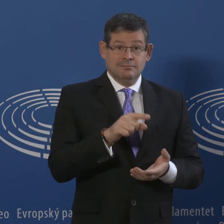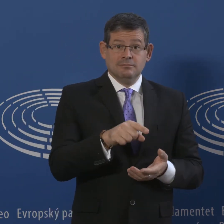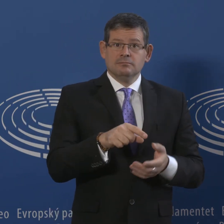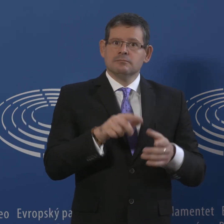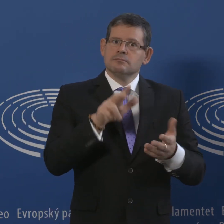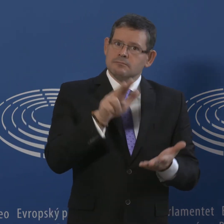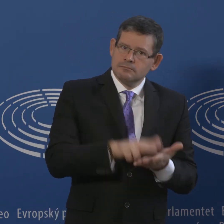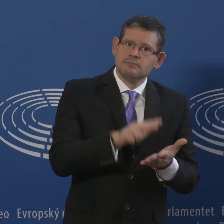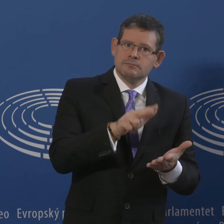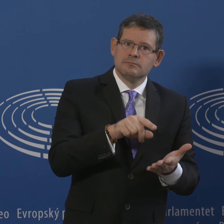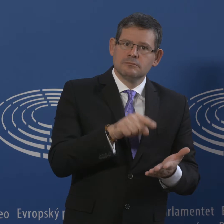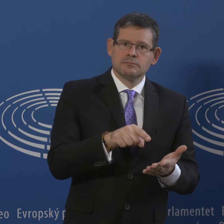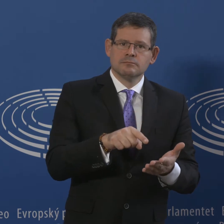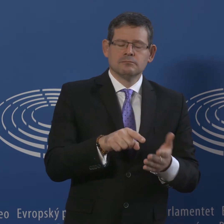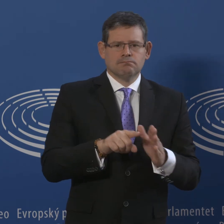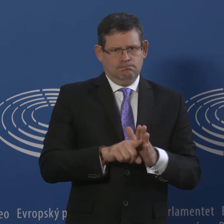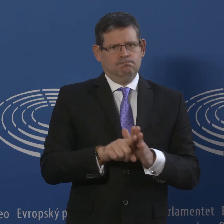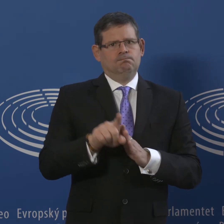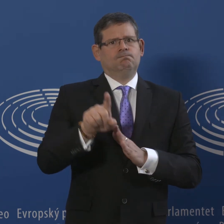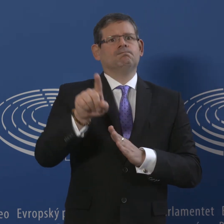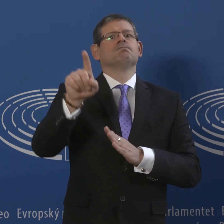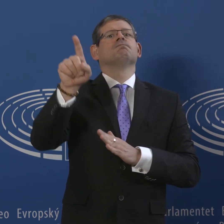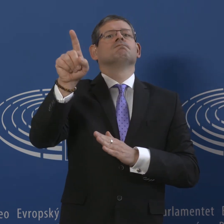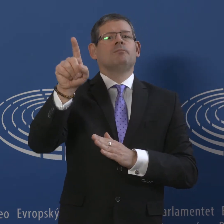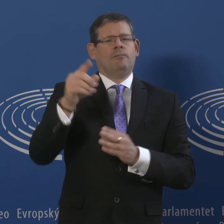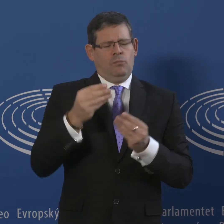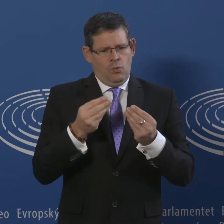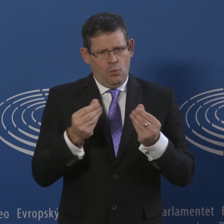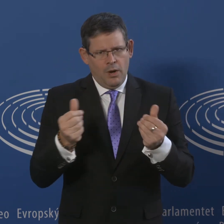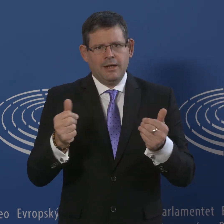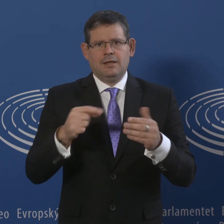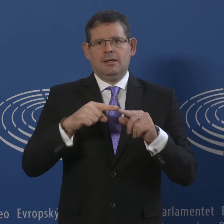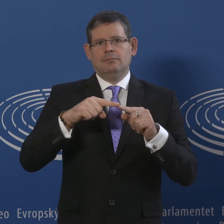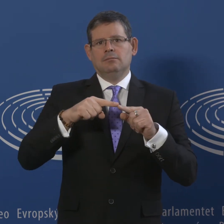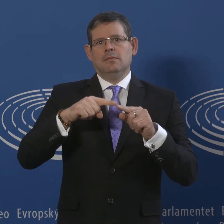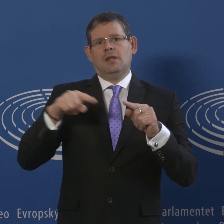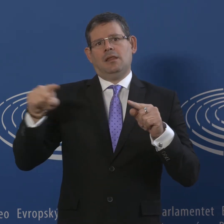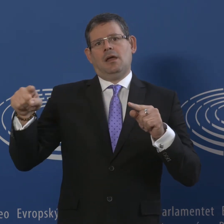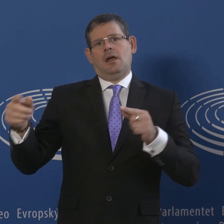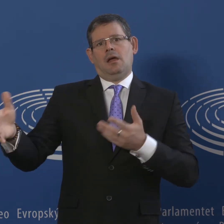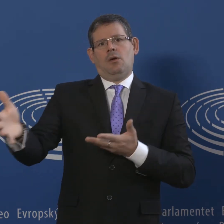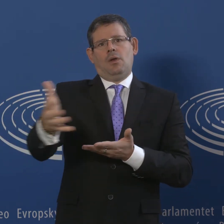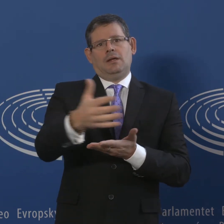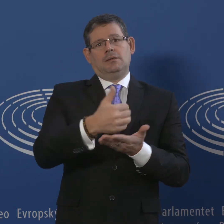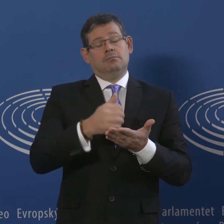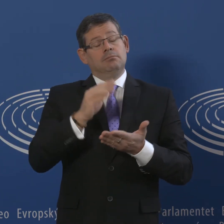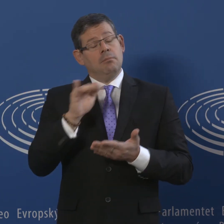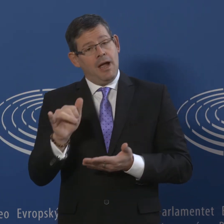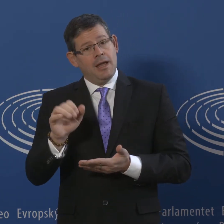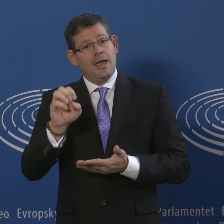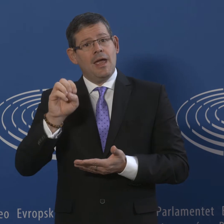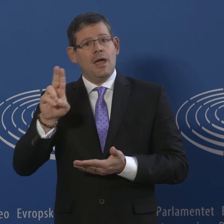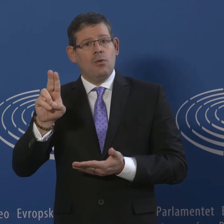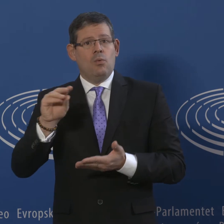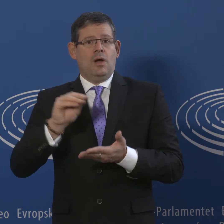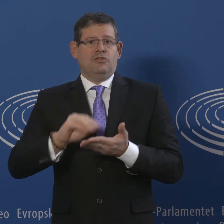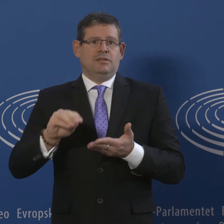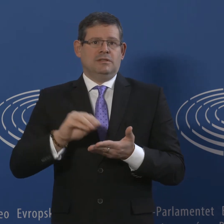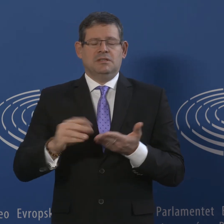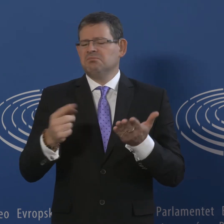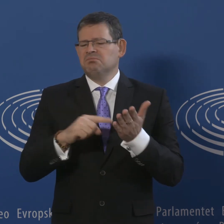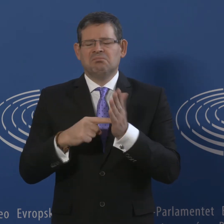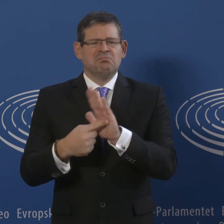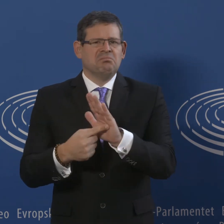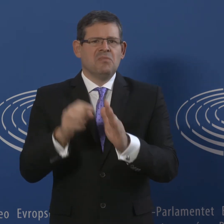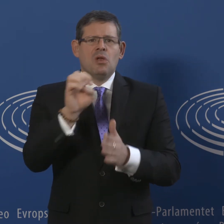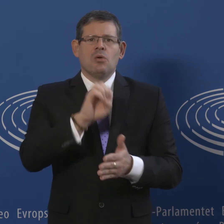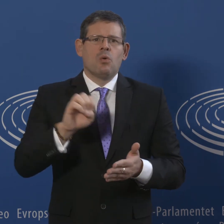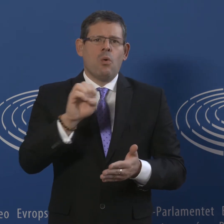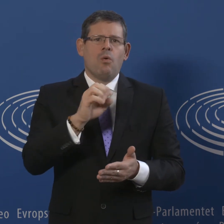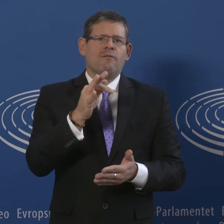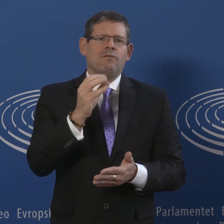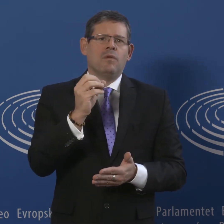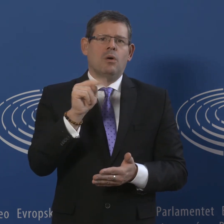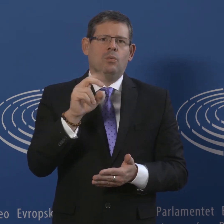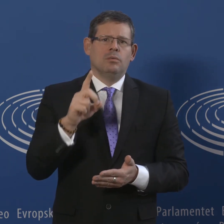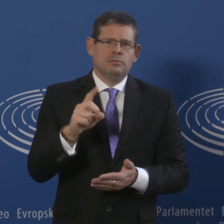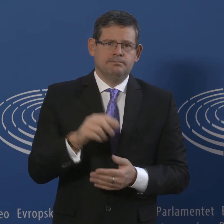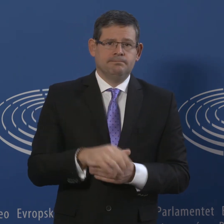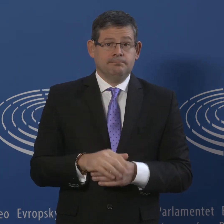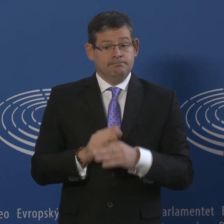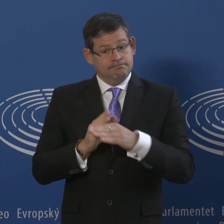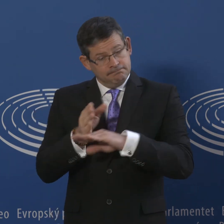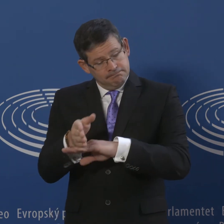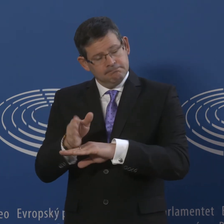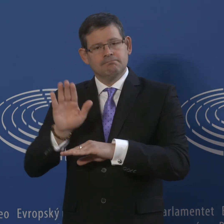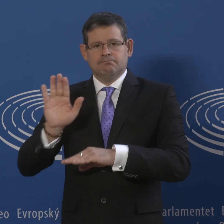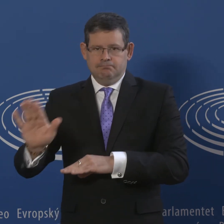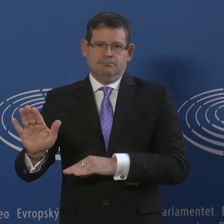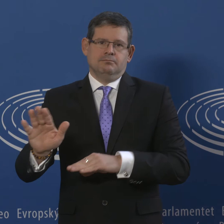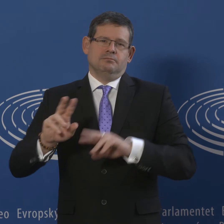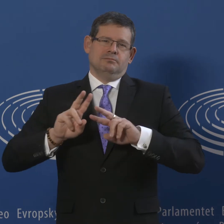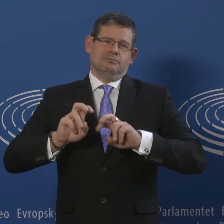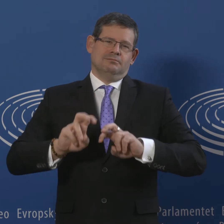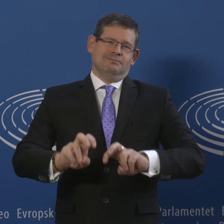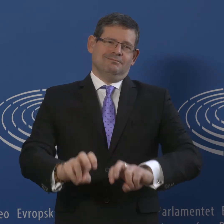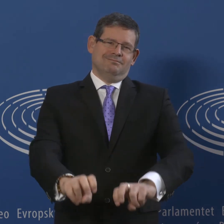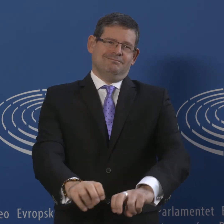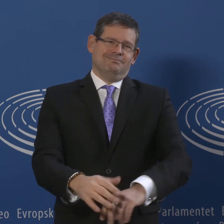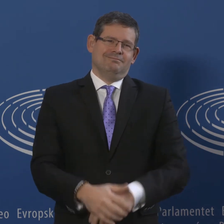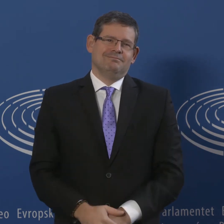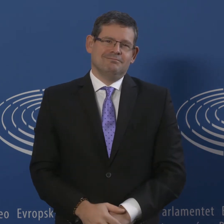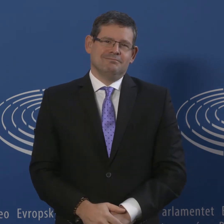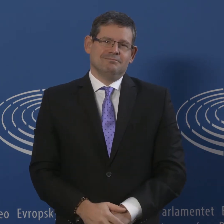allowing thus a substantial increase of the quality of data collected by EU Agencies (e.g Eurofound) through their own surveys;